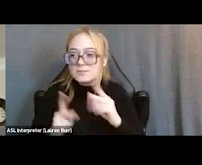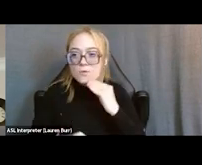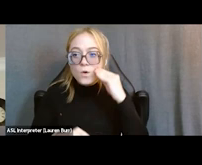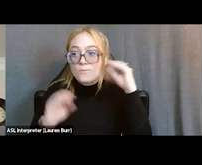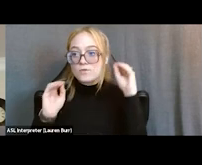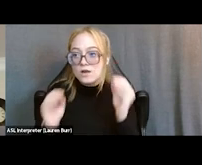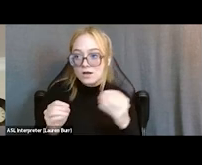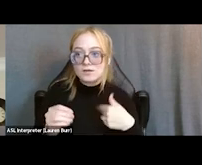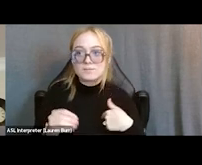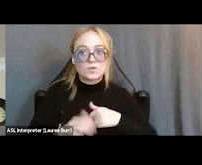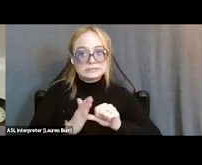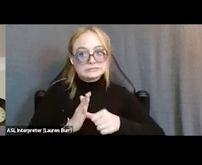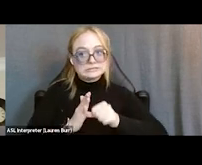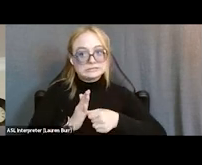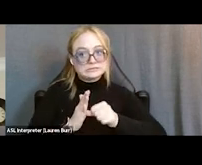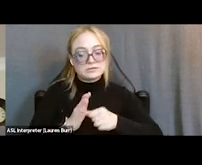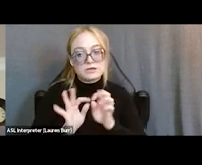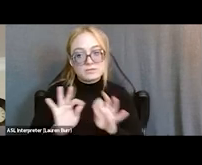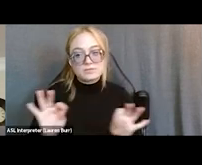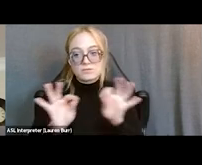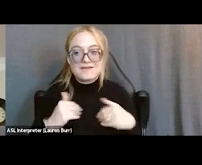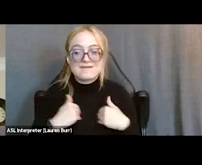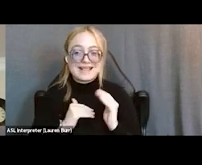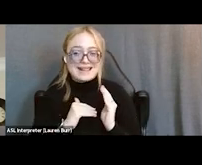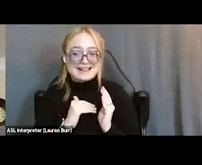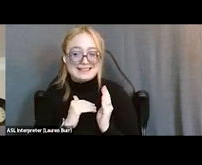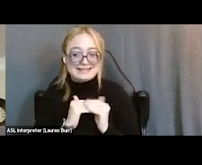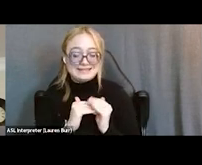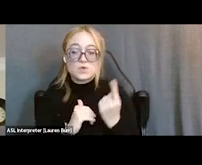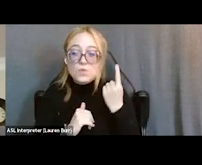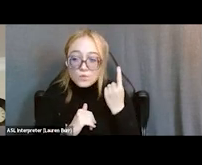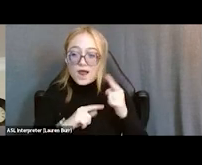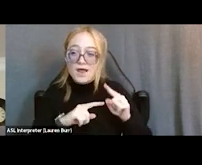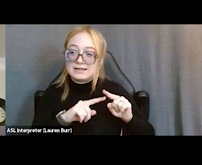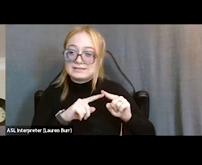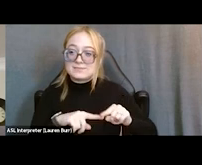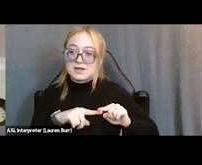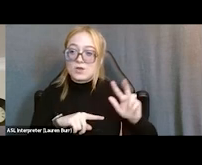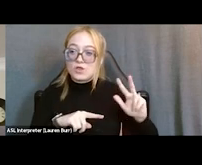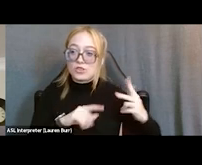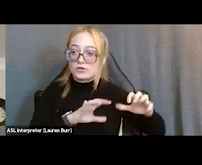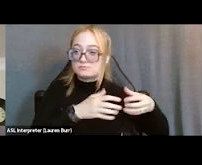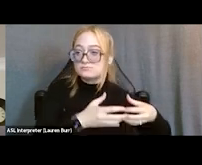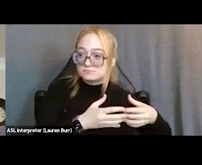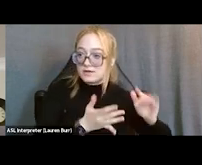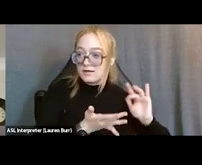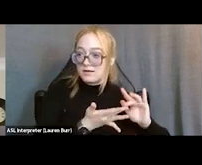I always trust the importance of having at least a reliable third party contact if the phone number might change here